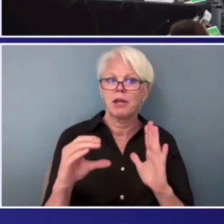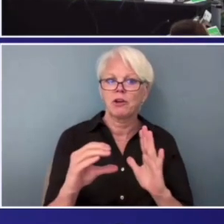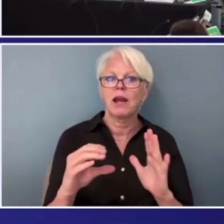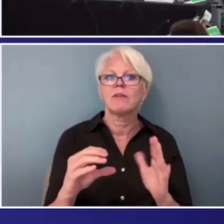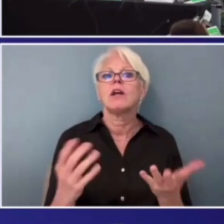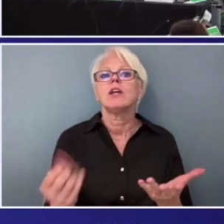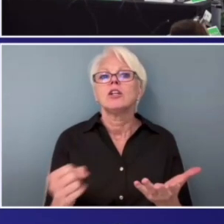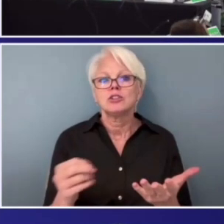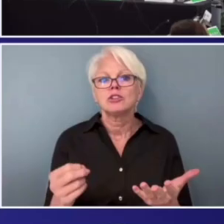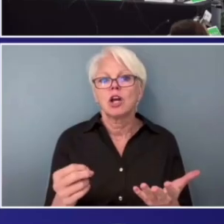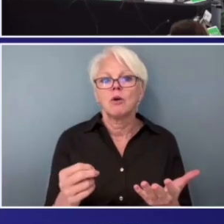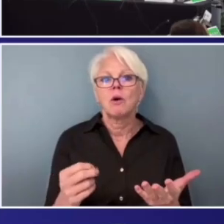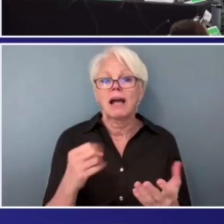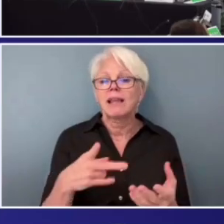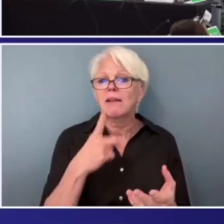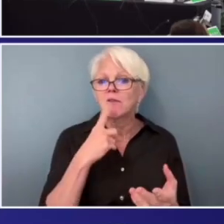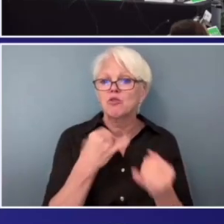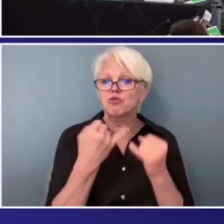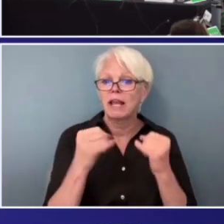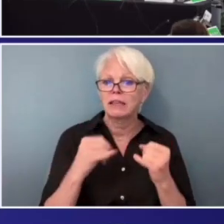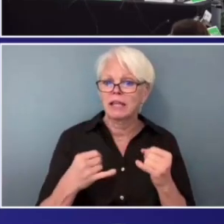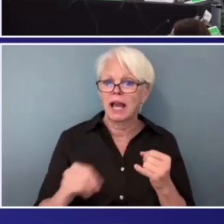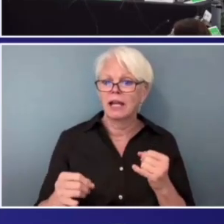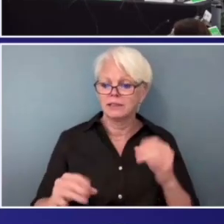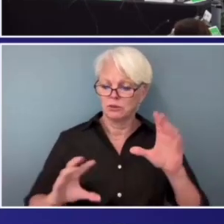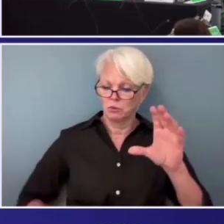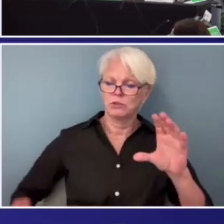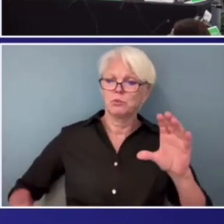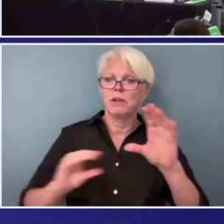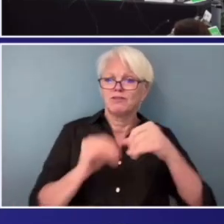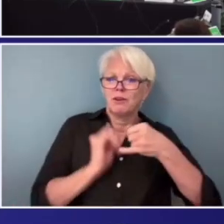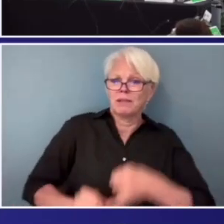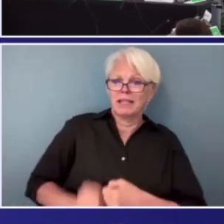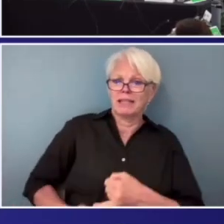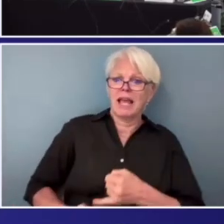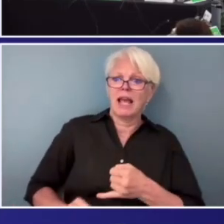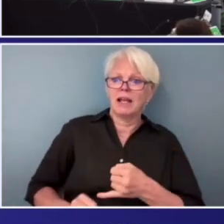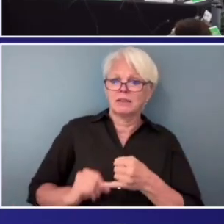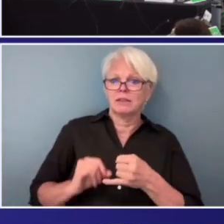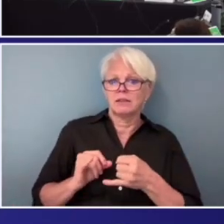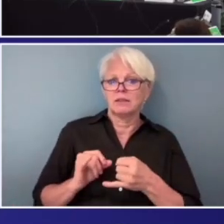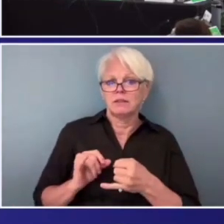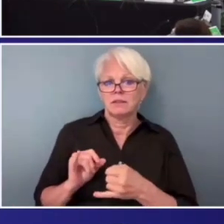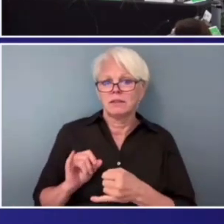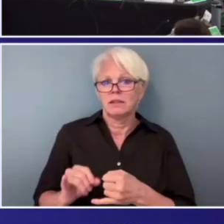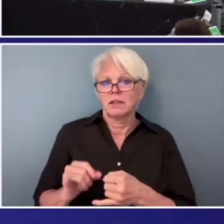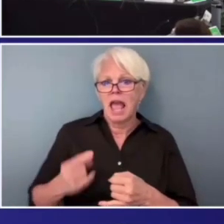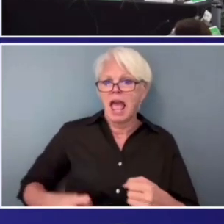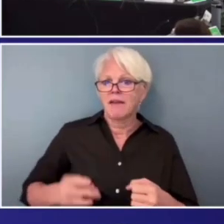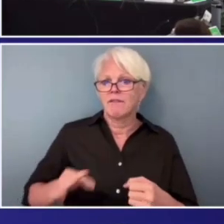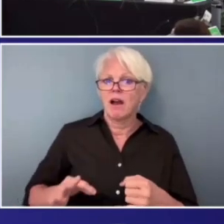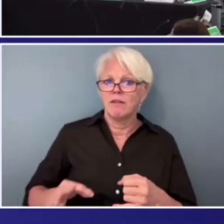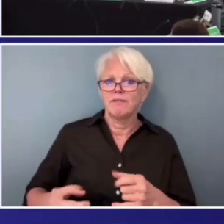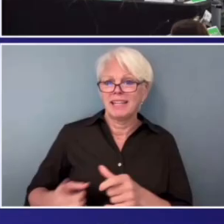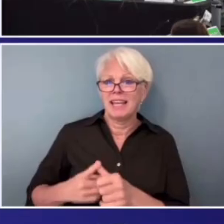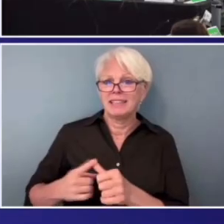A lot of the red lines are all we did was move from the latter half of the initial reg, the rule of record --